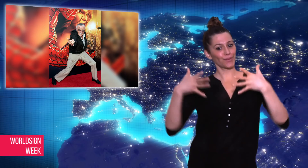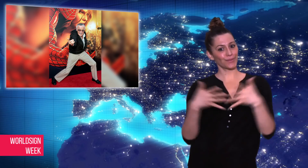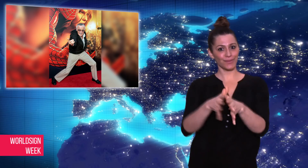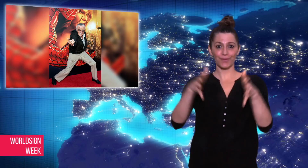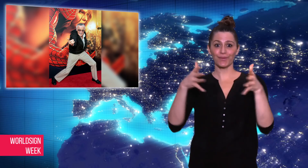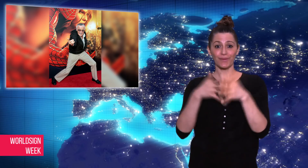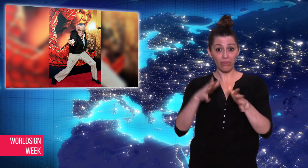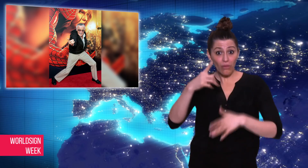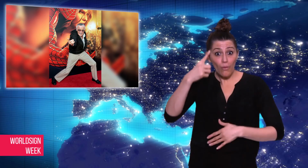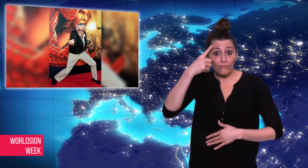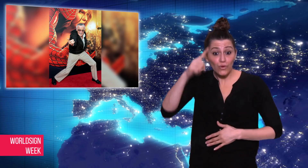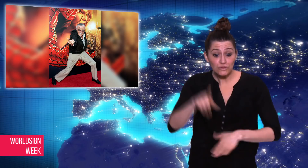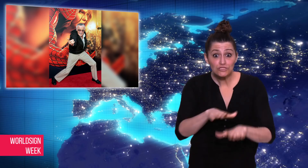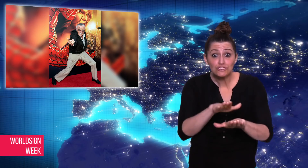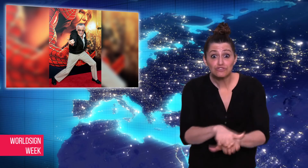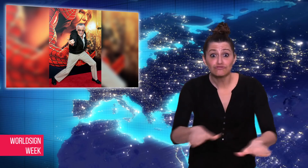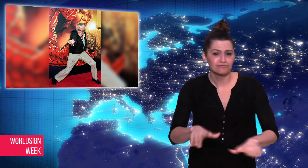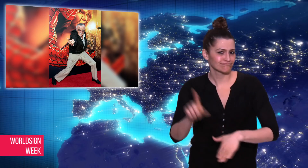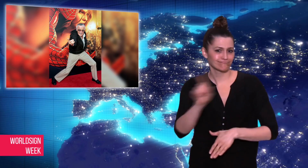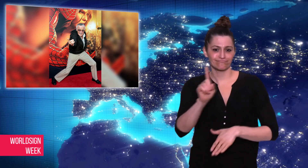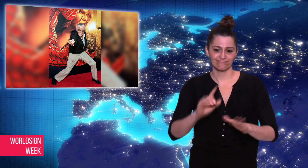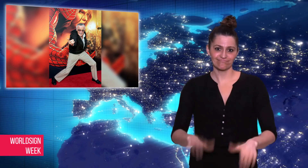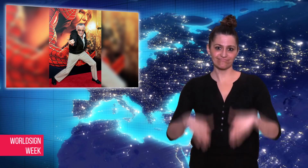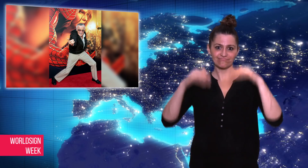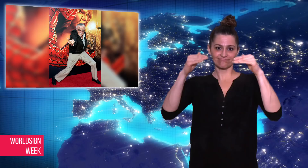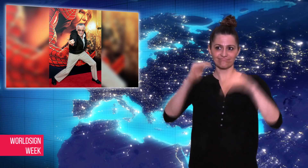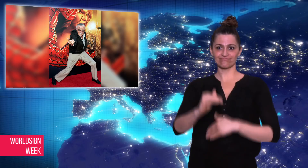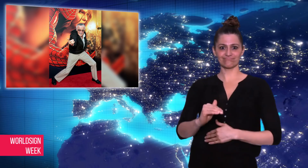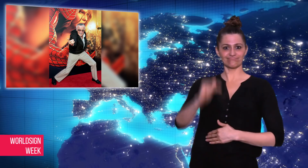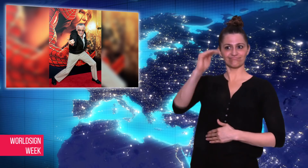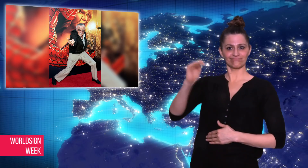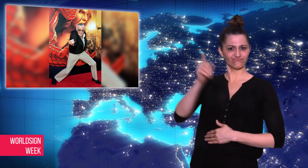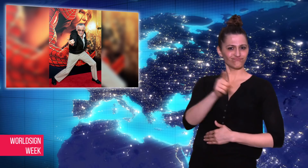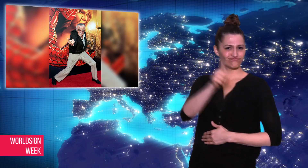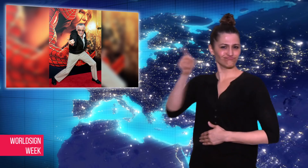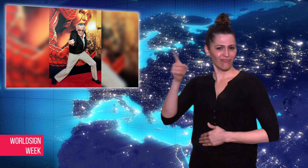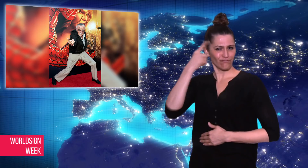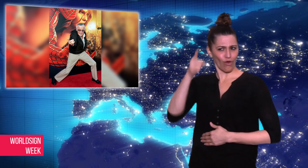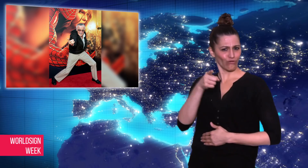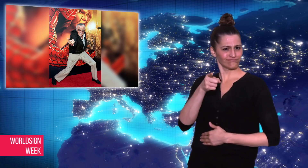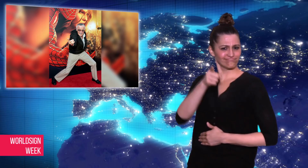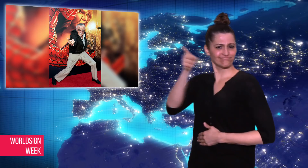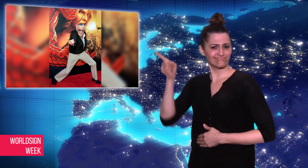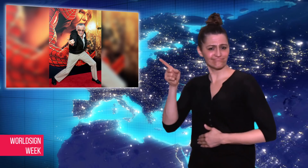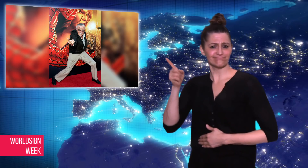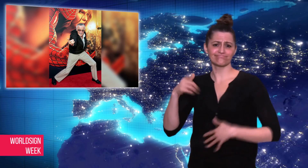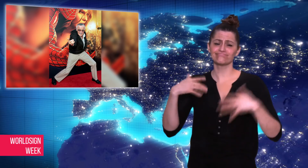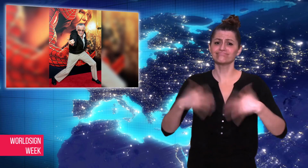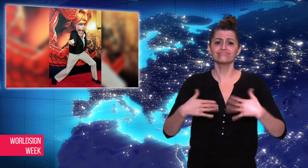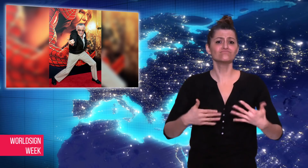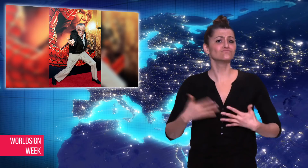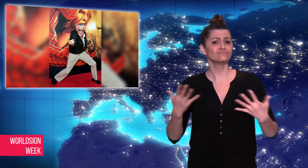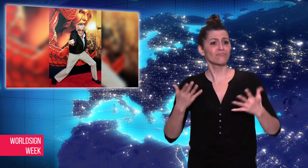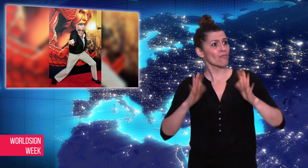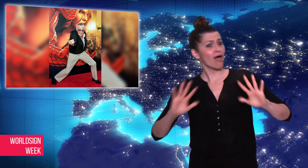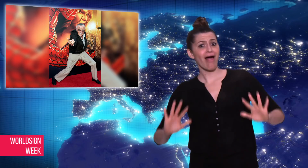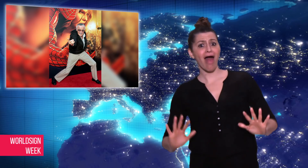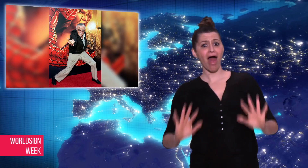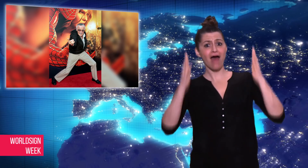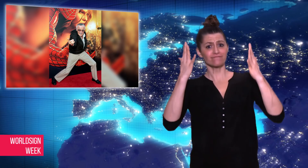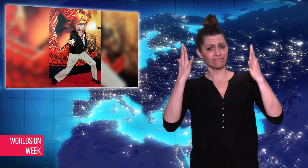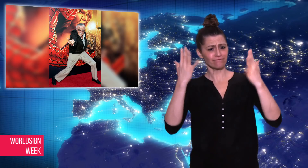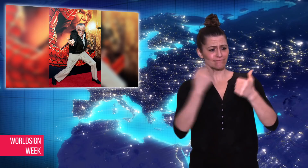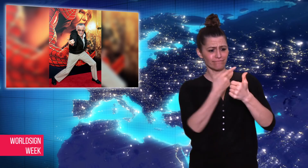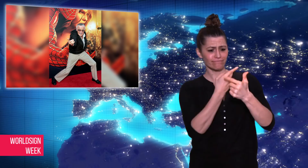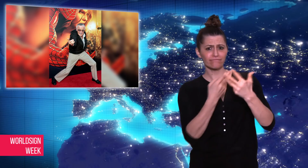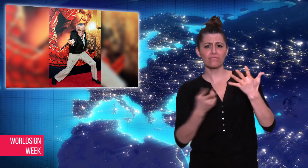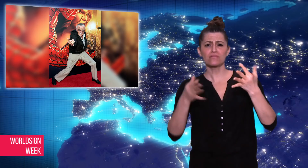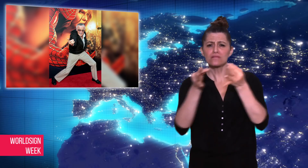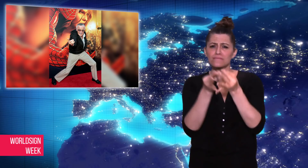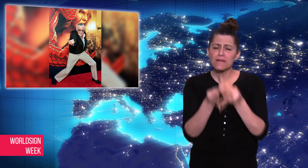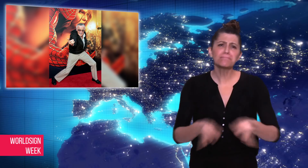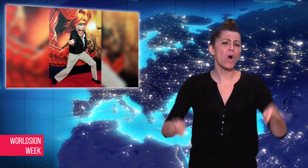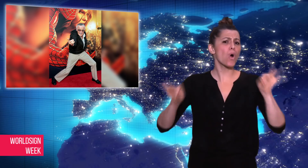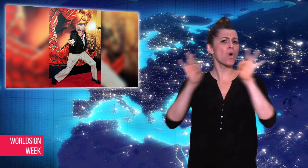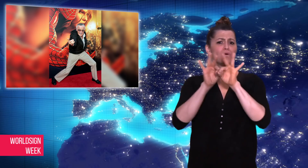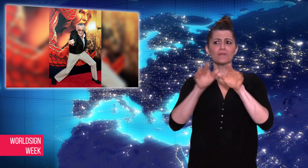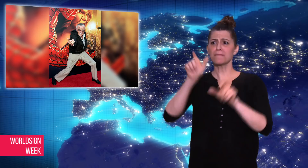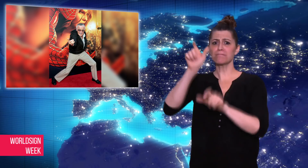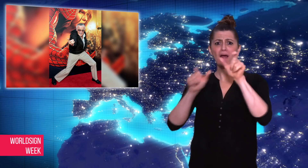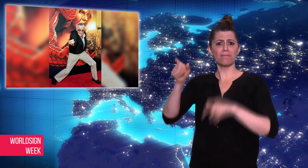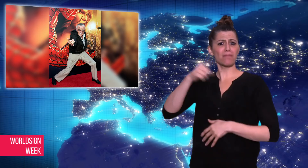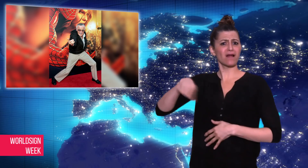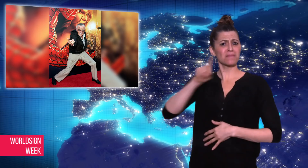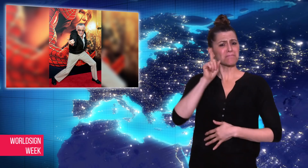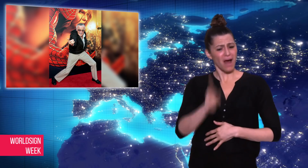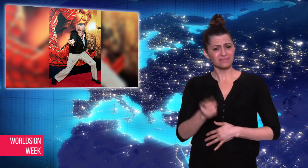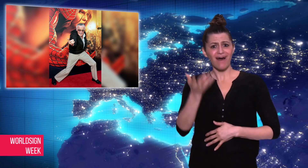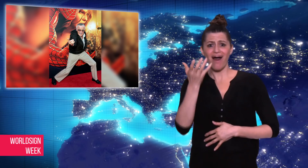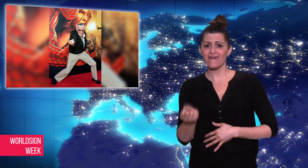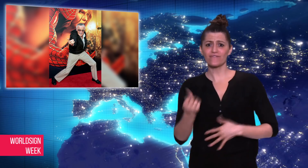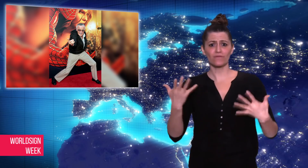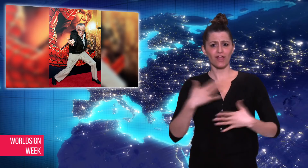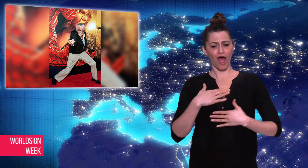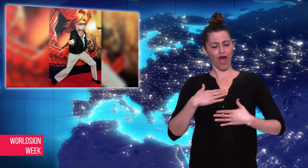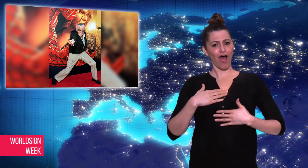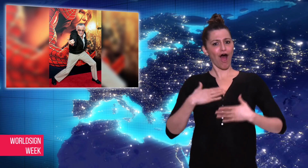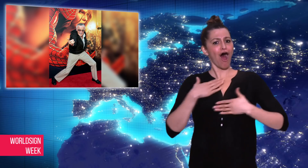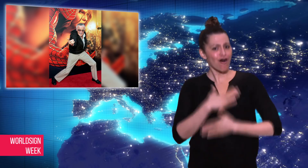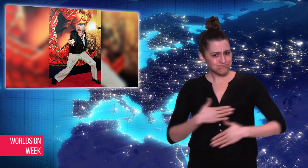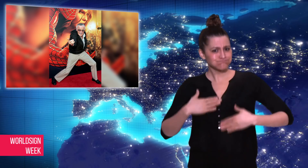“...entertainment is one of the most important things in people's lives.